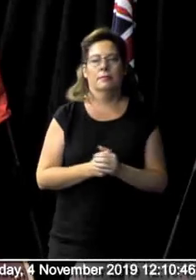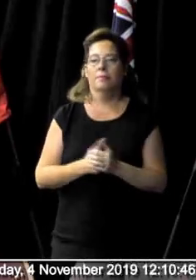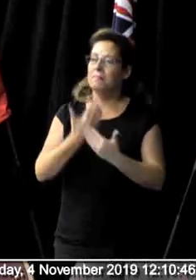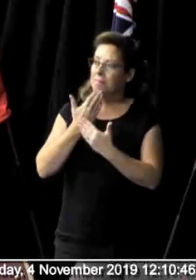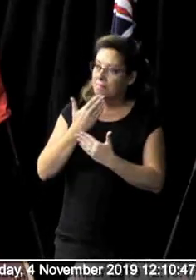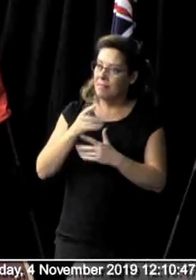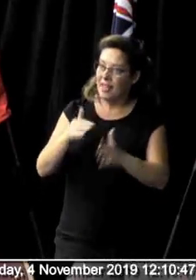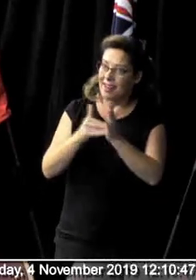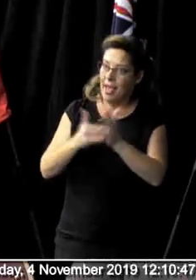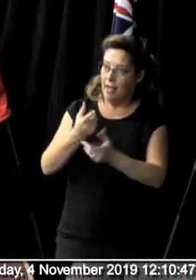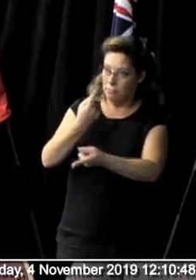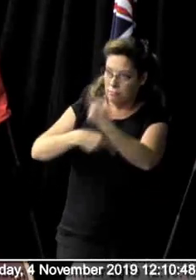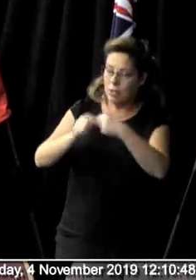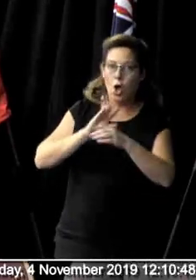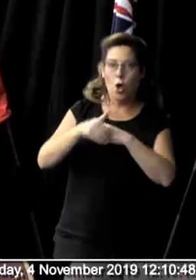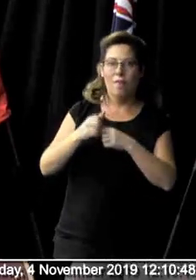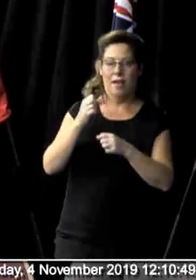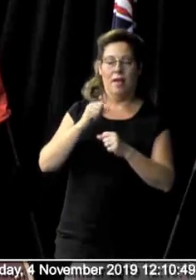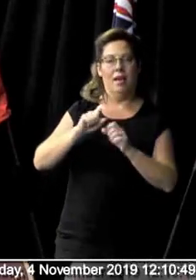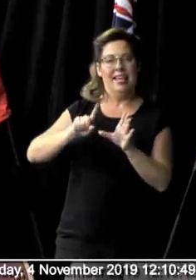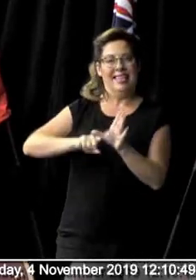Grade 1 was a challenging year,